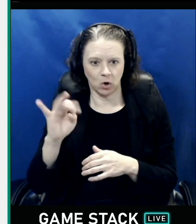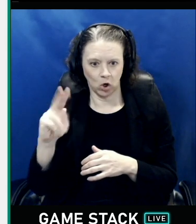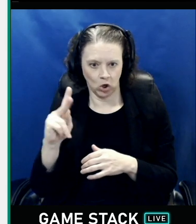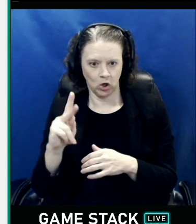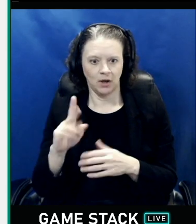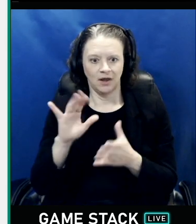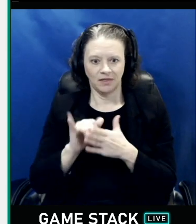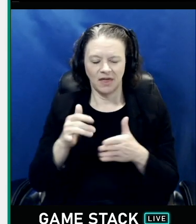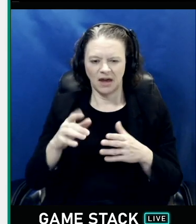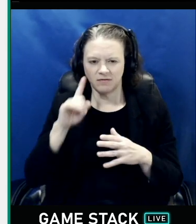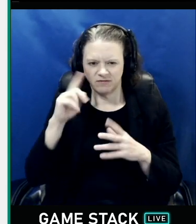the callback function.